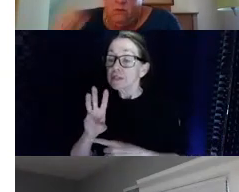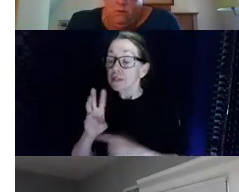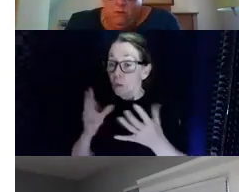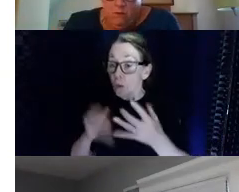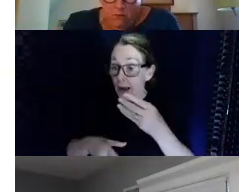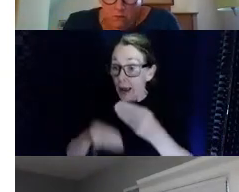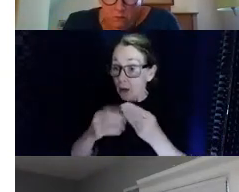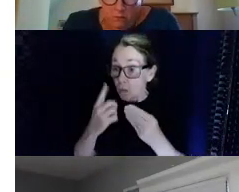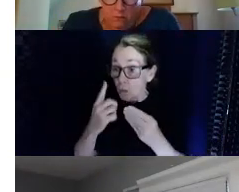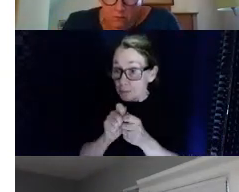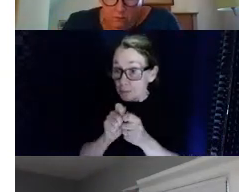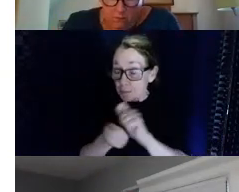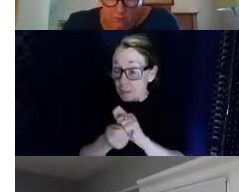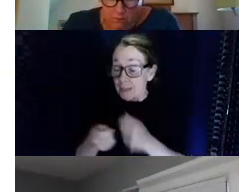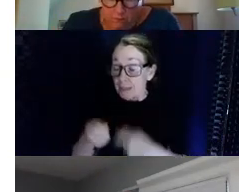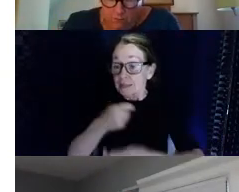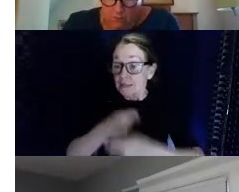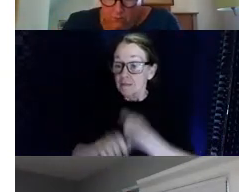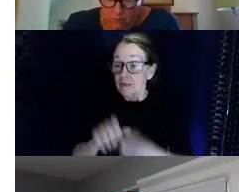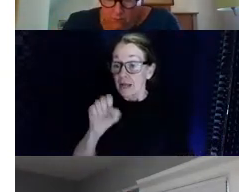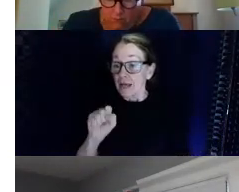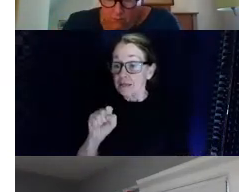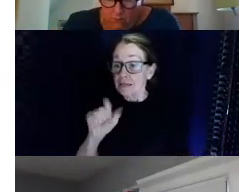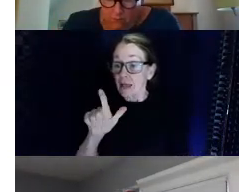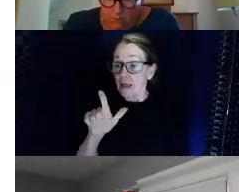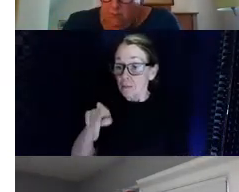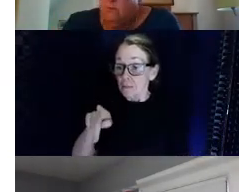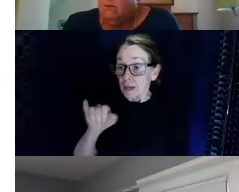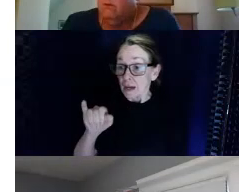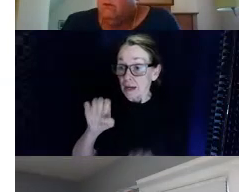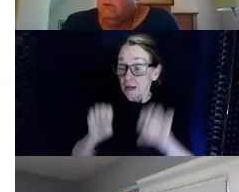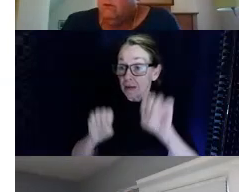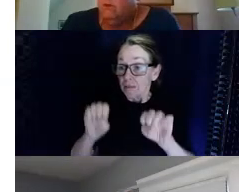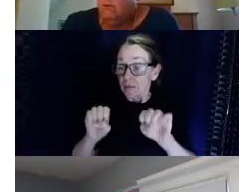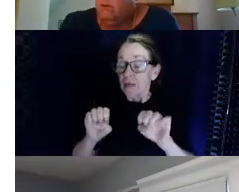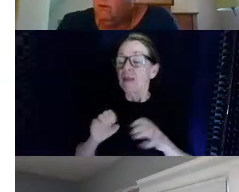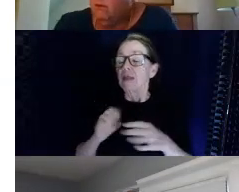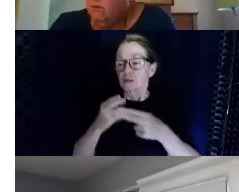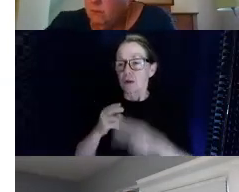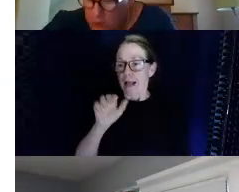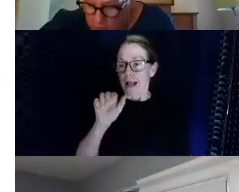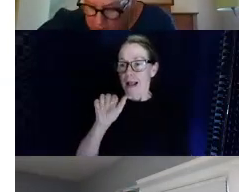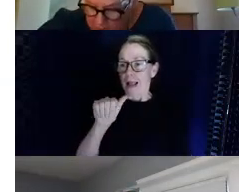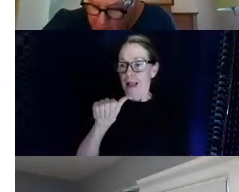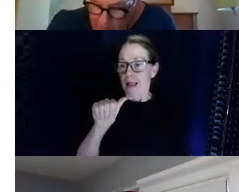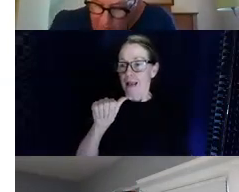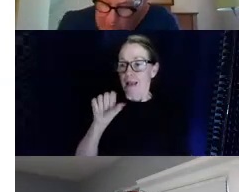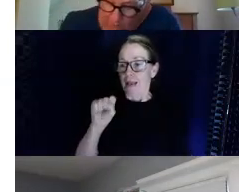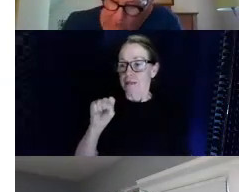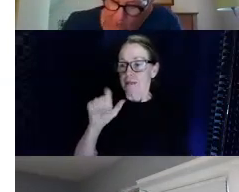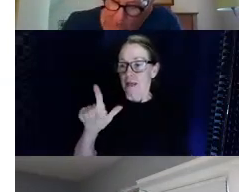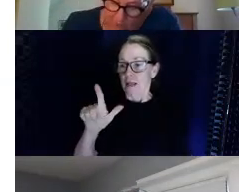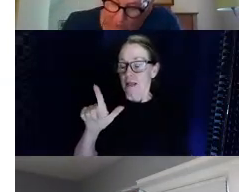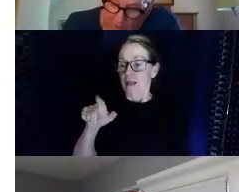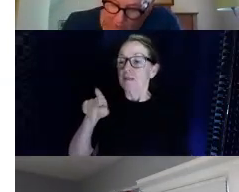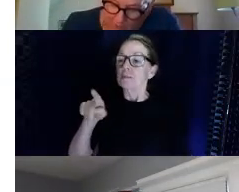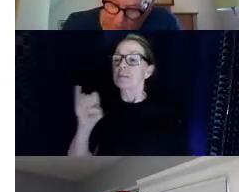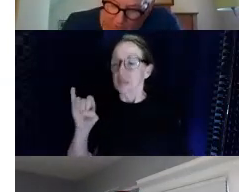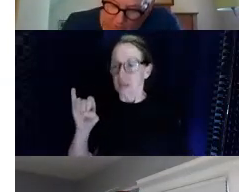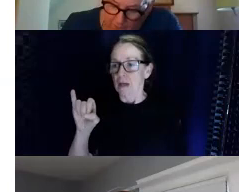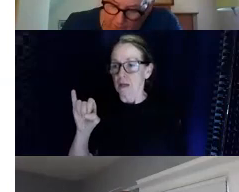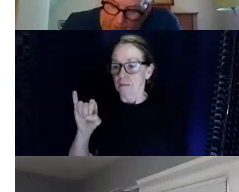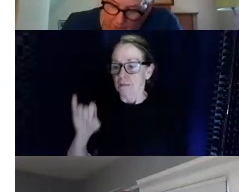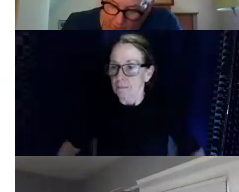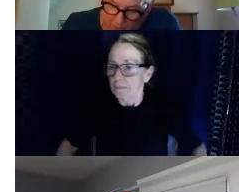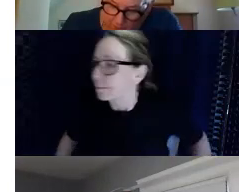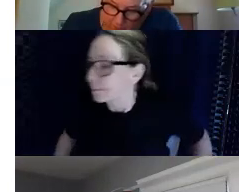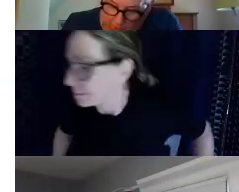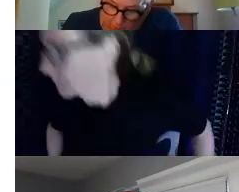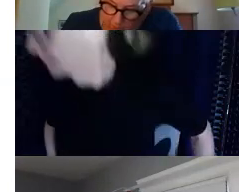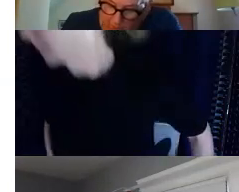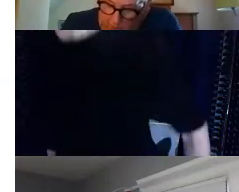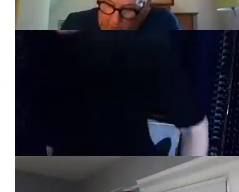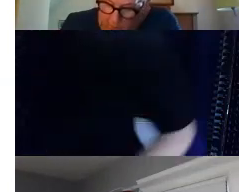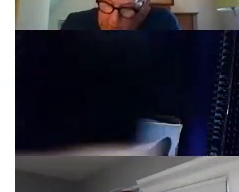TALKING ABOUT HER WORK AT RHODE ISLAND COLLEGE AND HER SUPPORT TO THE HSTP PROJECT.